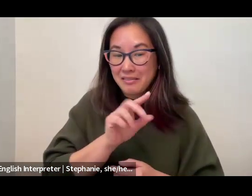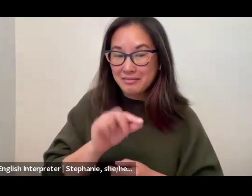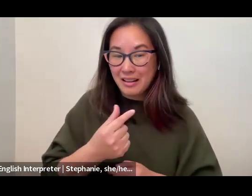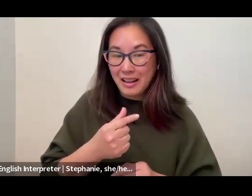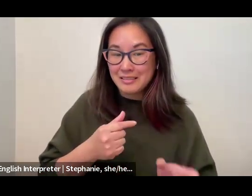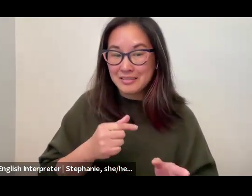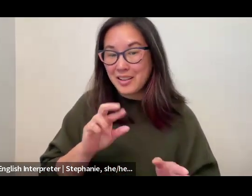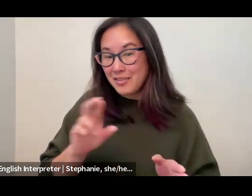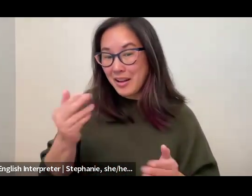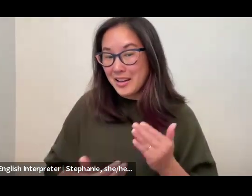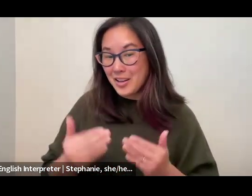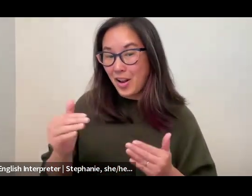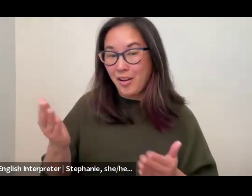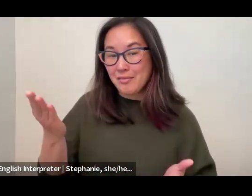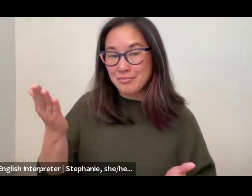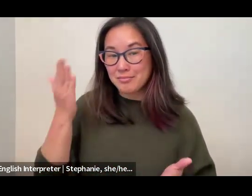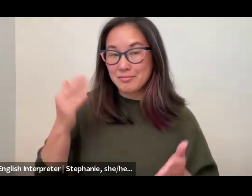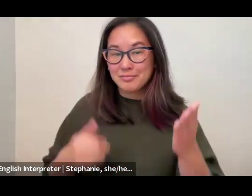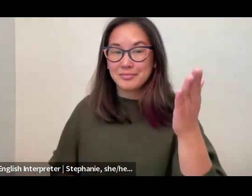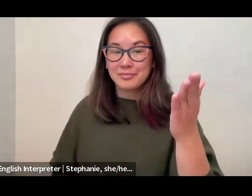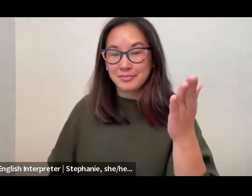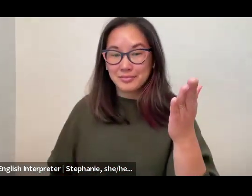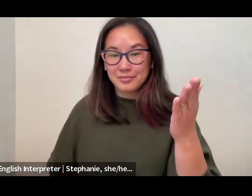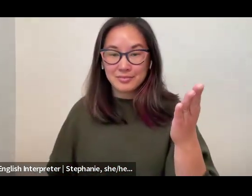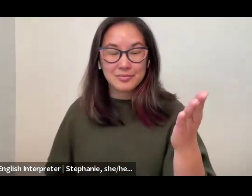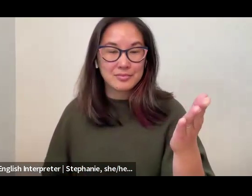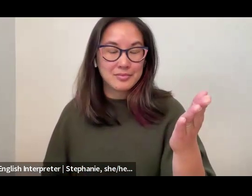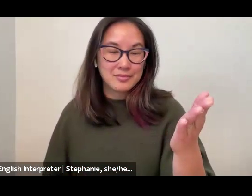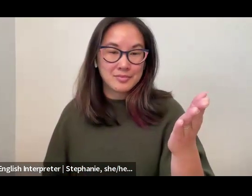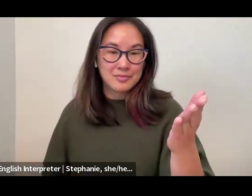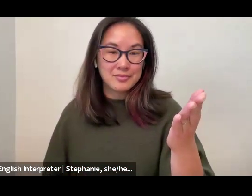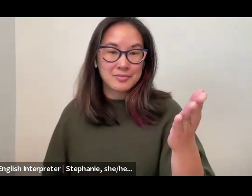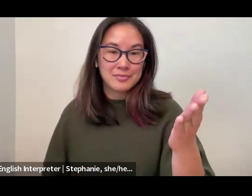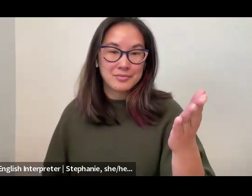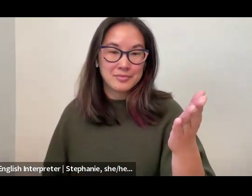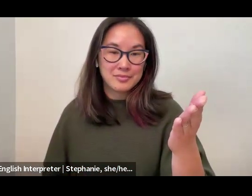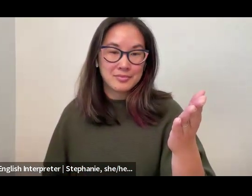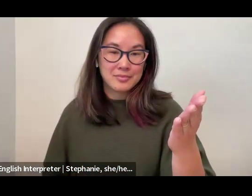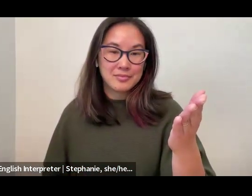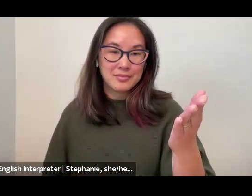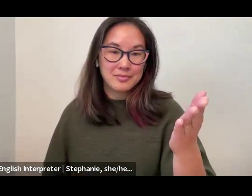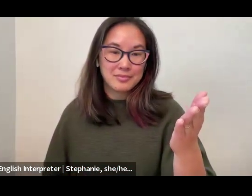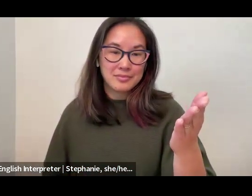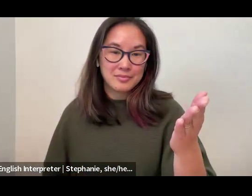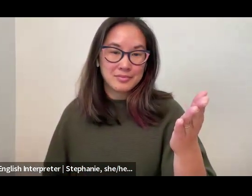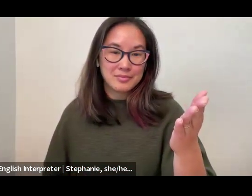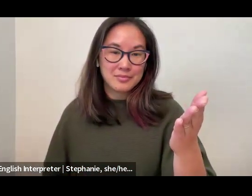Maybe the right arm is reaching up, forward, or for that leg.